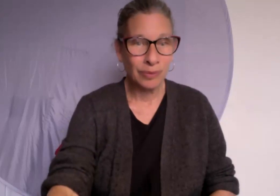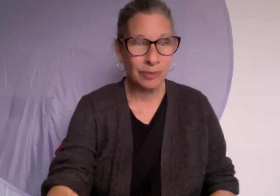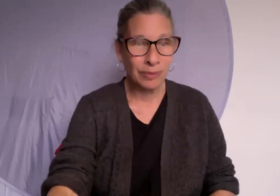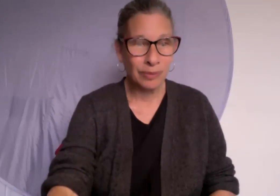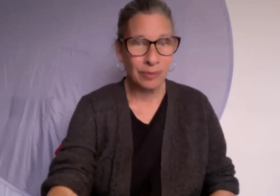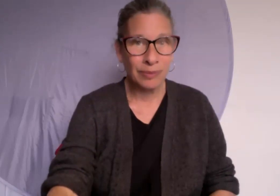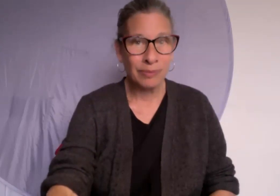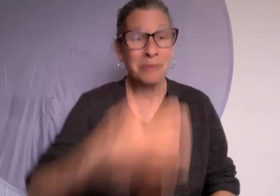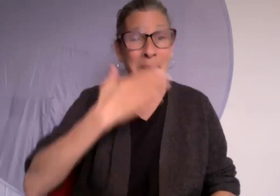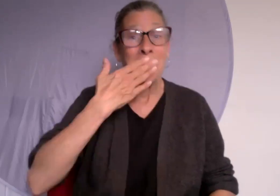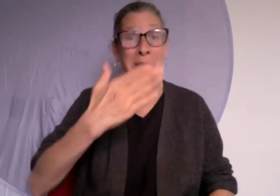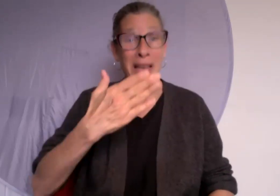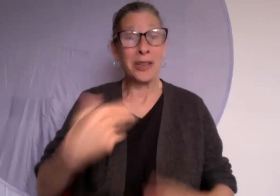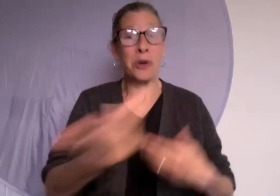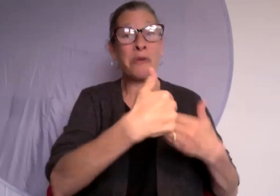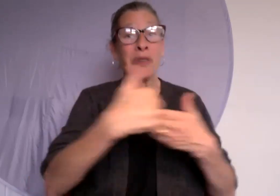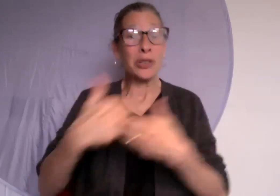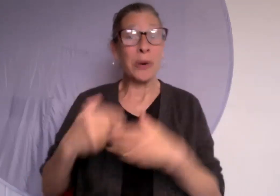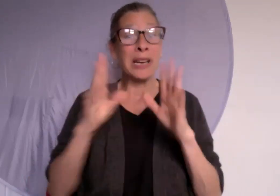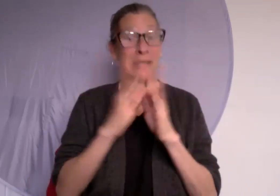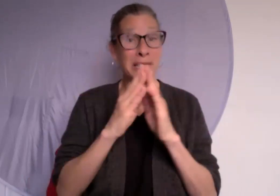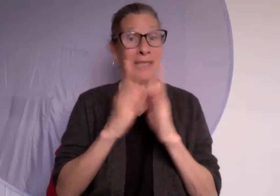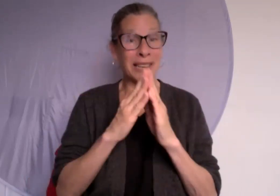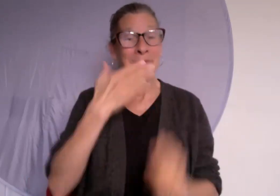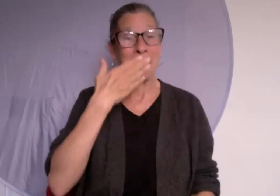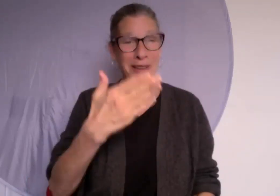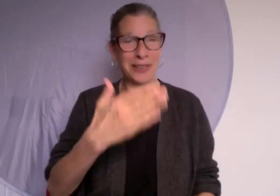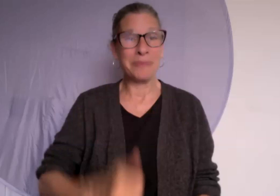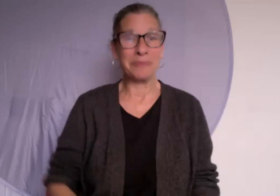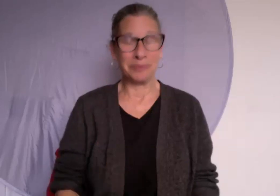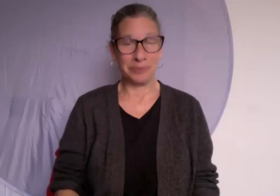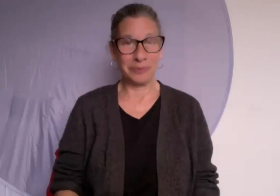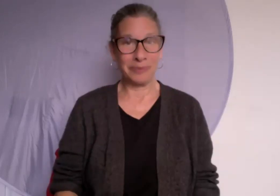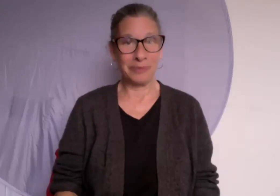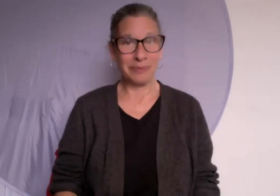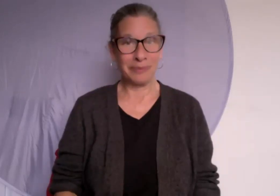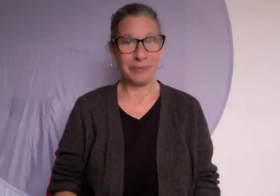[Tania Kalaitzidis] Thank you, everyone for joining this session. We have another